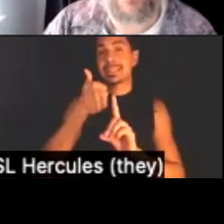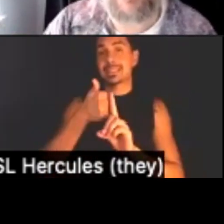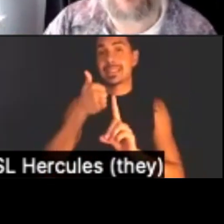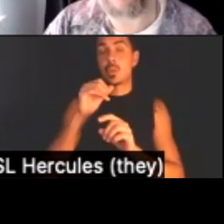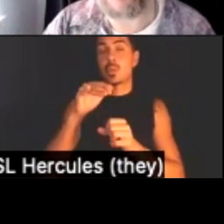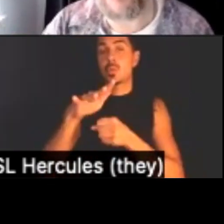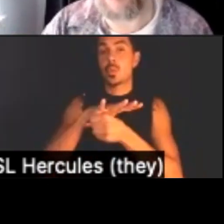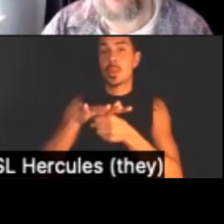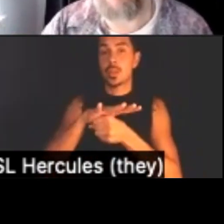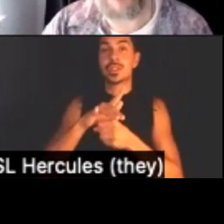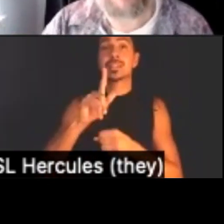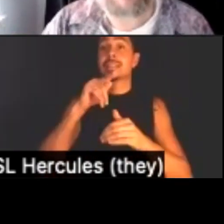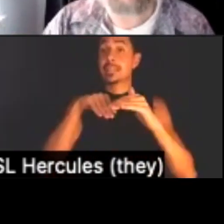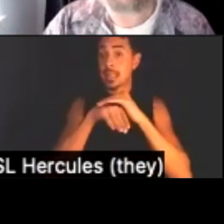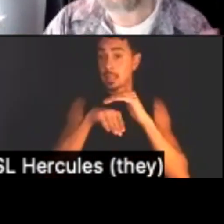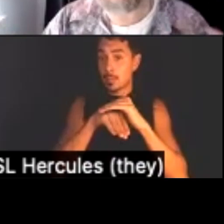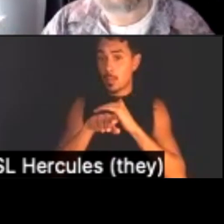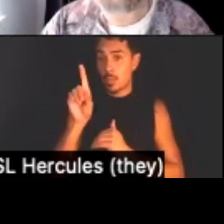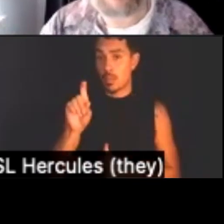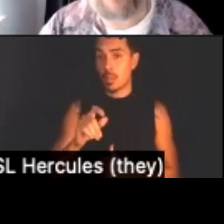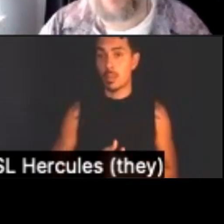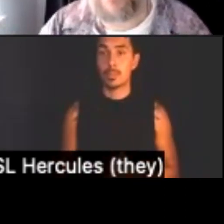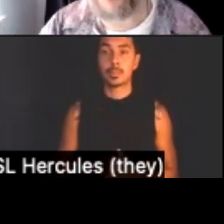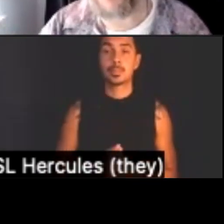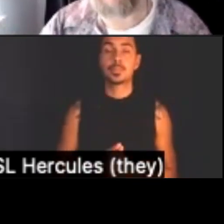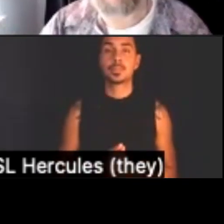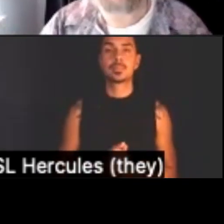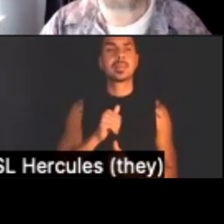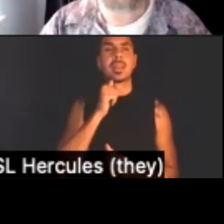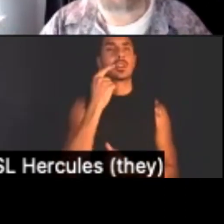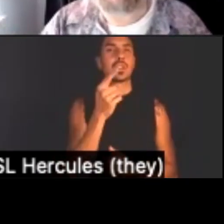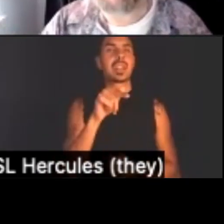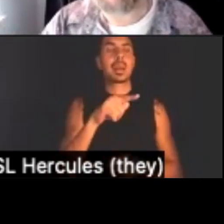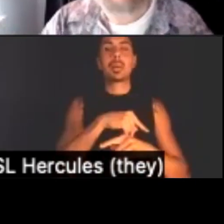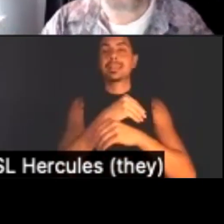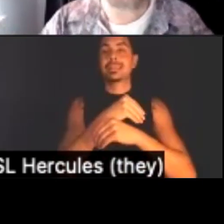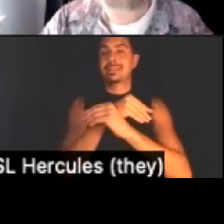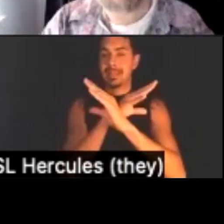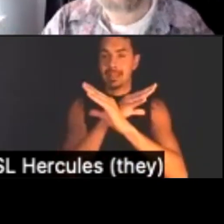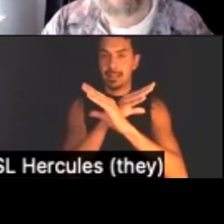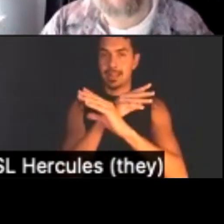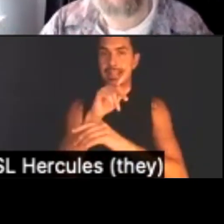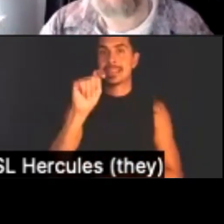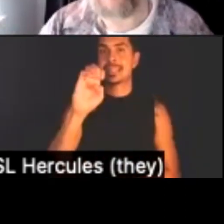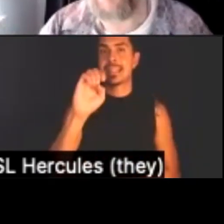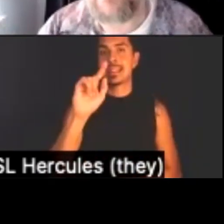that we're at accessible? We also want to think about telehealth. So if we're doing telehealth, does somebody have a phone